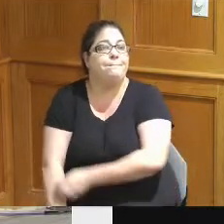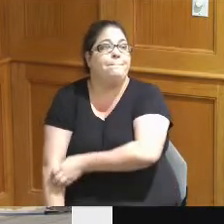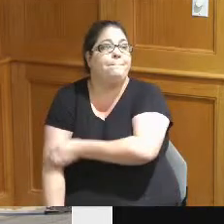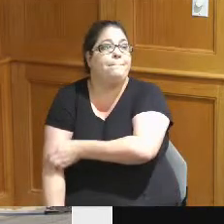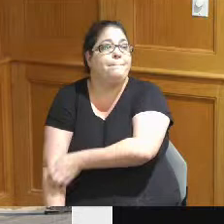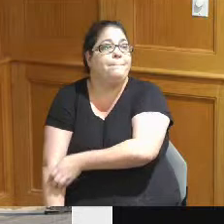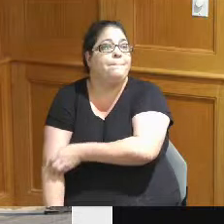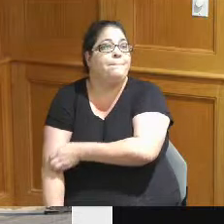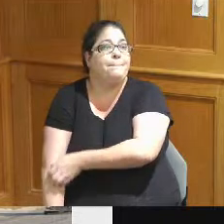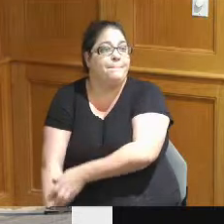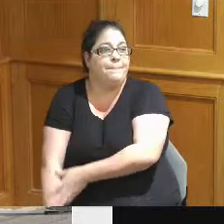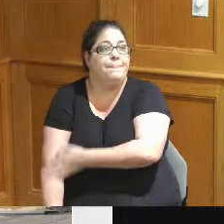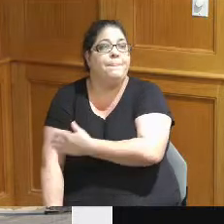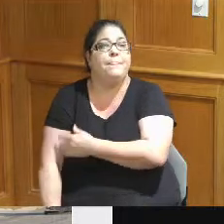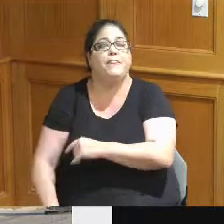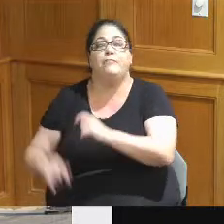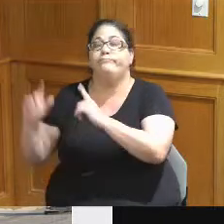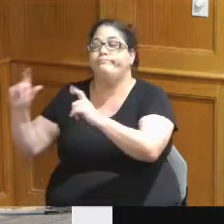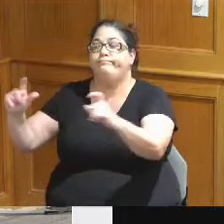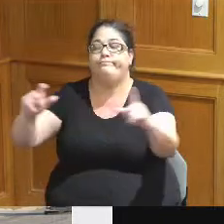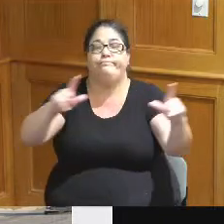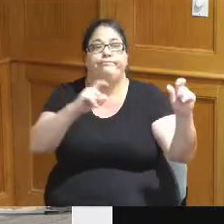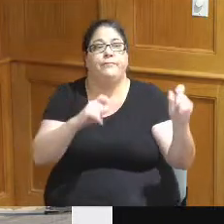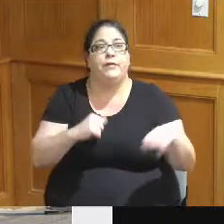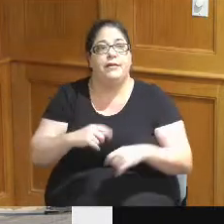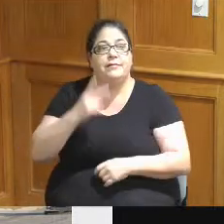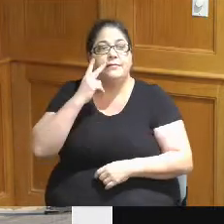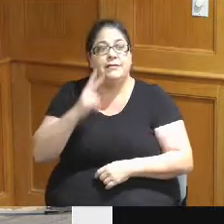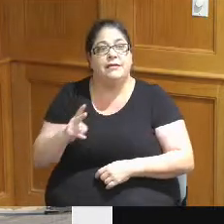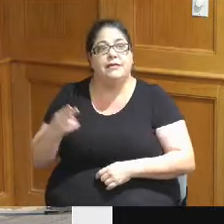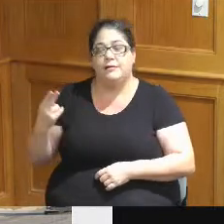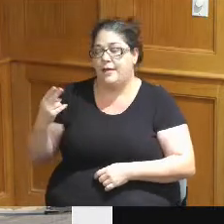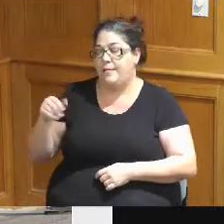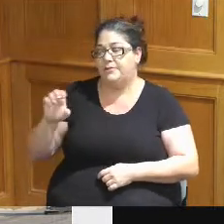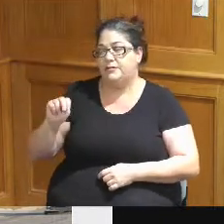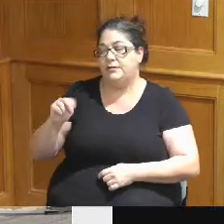yeah just a couple quick photos we have the Hampton Inn and the church